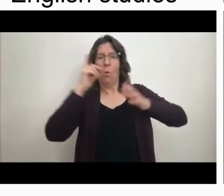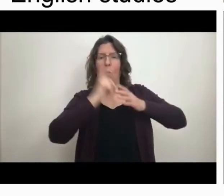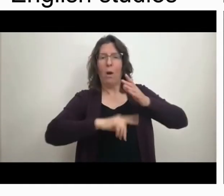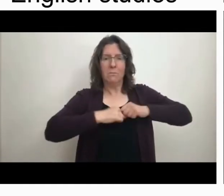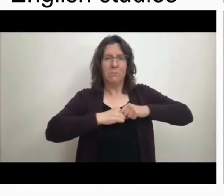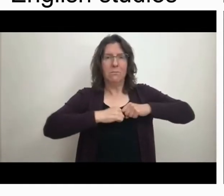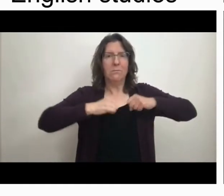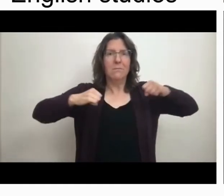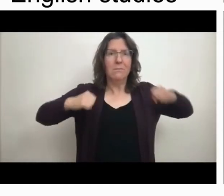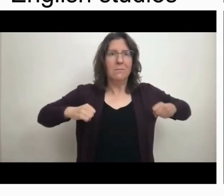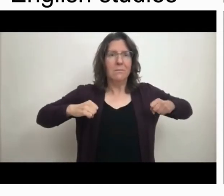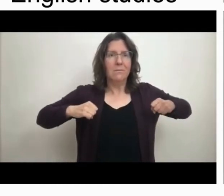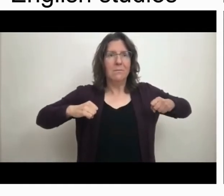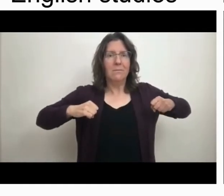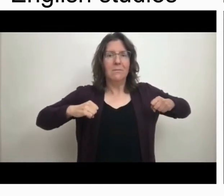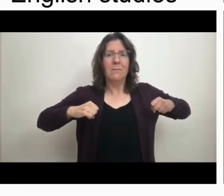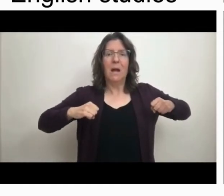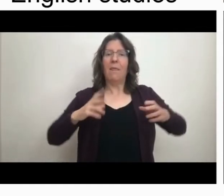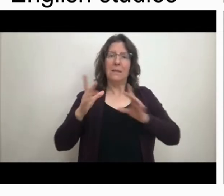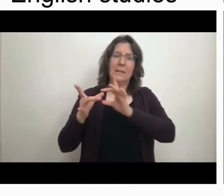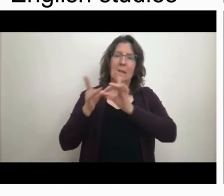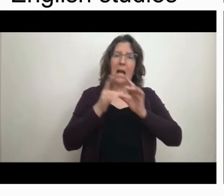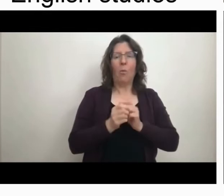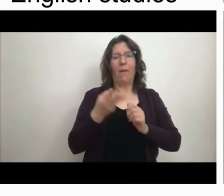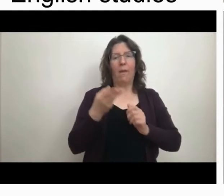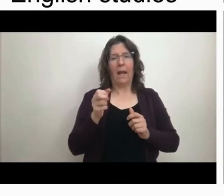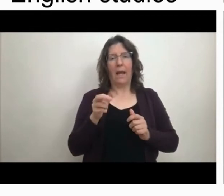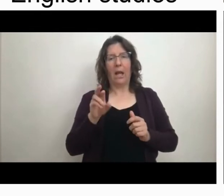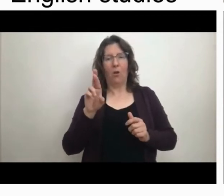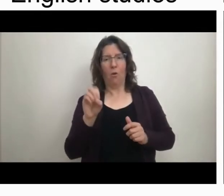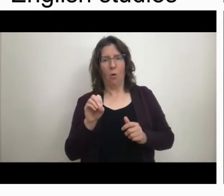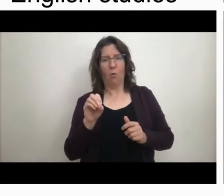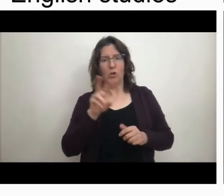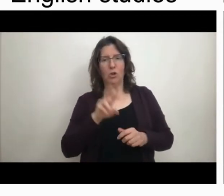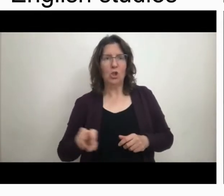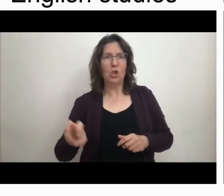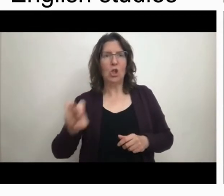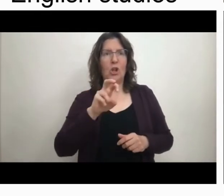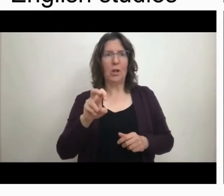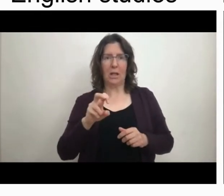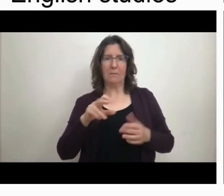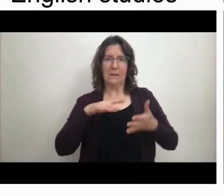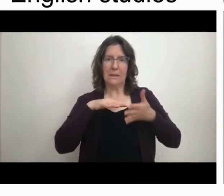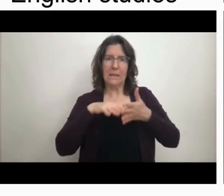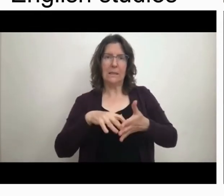They had to picture themselves - - expose their feelings - - and embark on a 'hero's journey.'